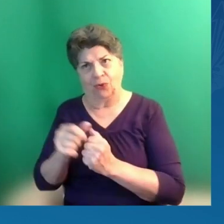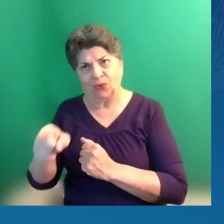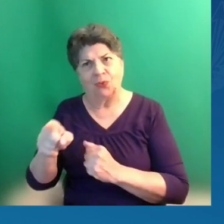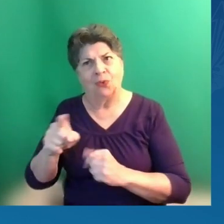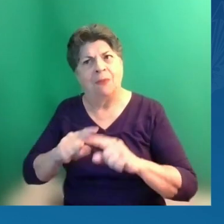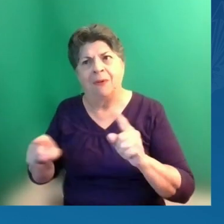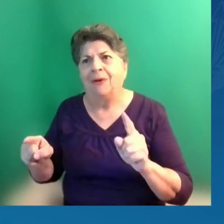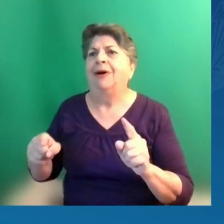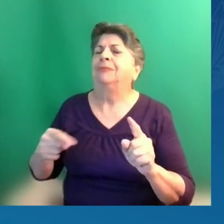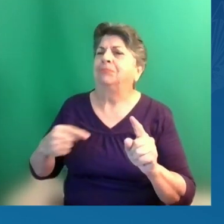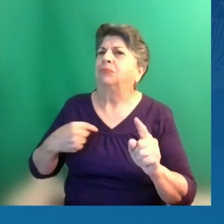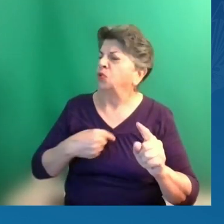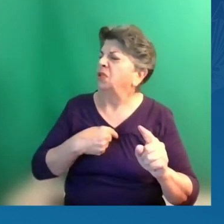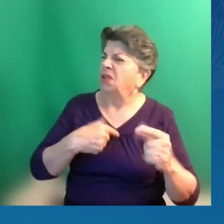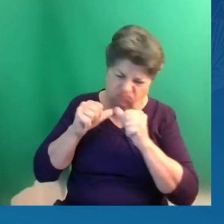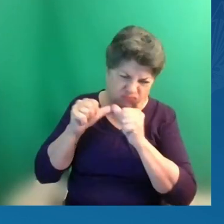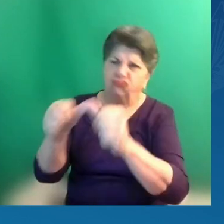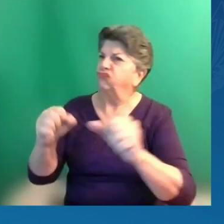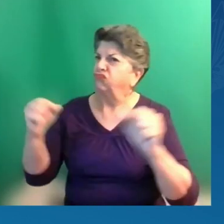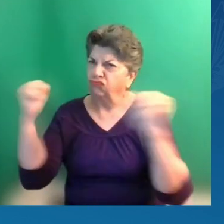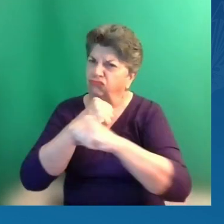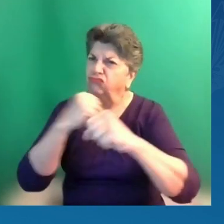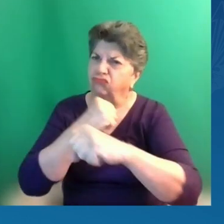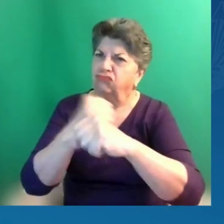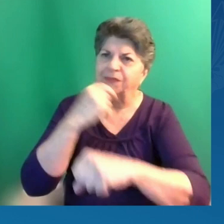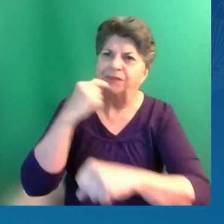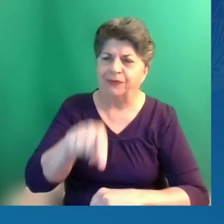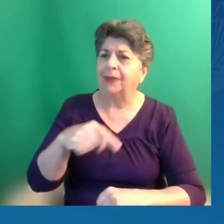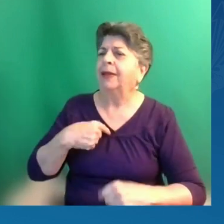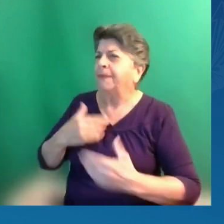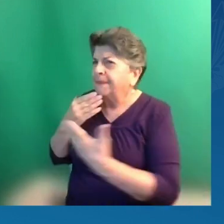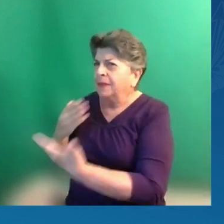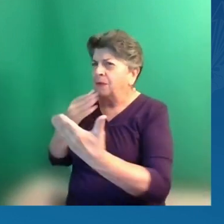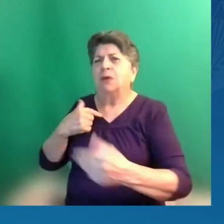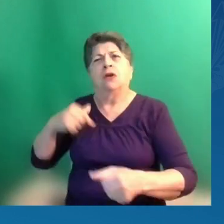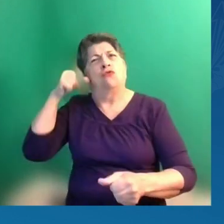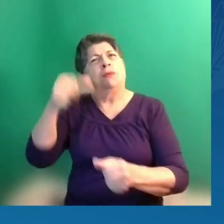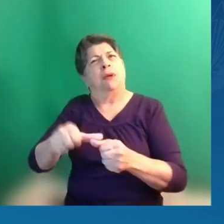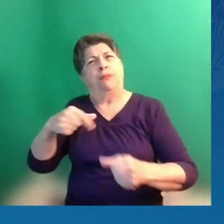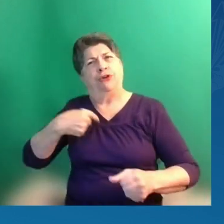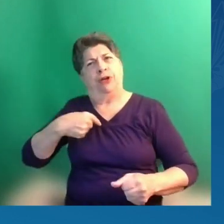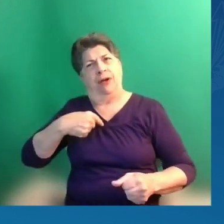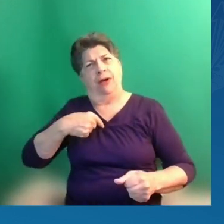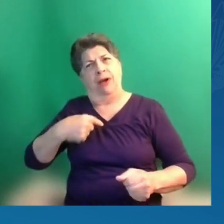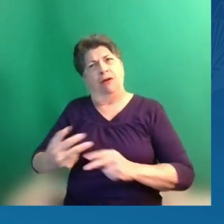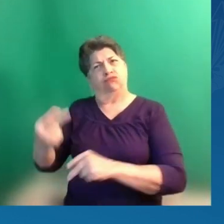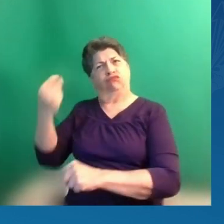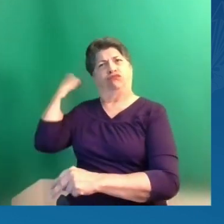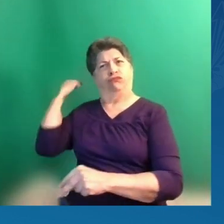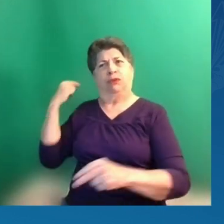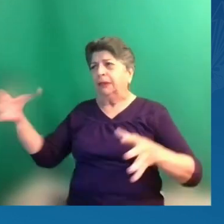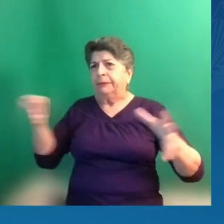I was remembering and talking with my team about how even when I was in the Senate, you know, we would talk about this issue